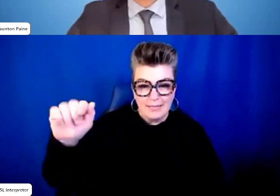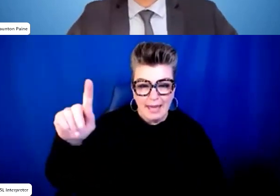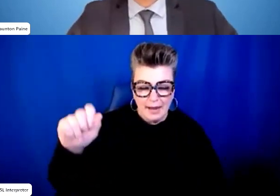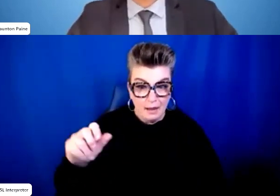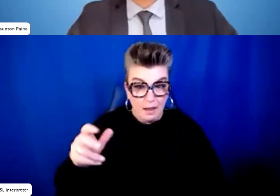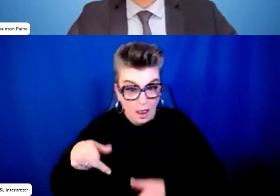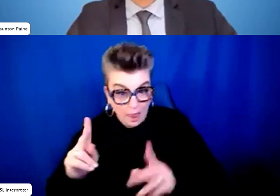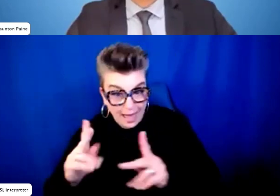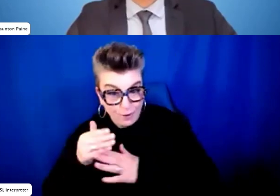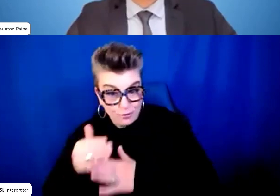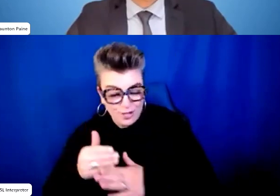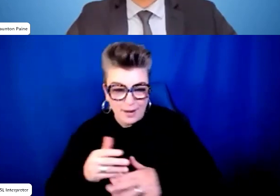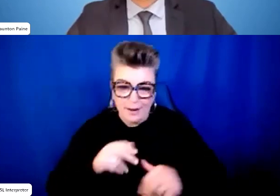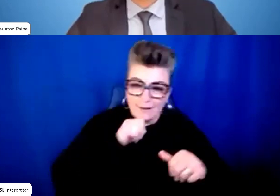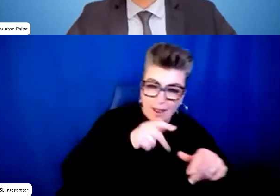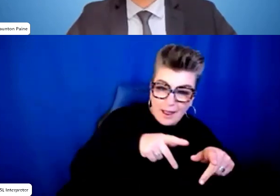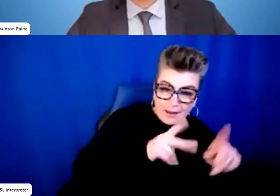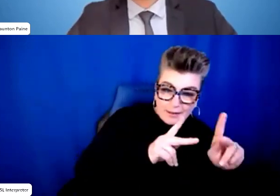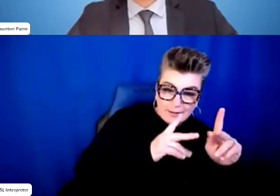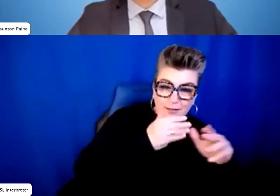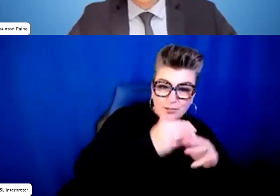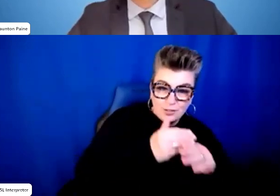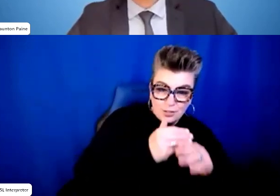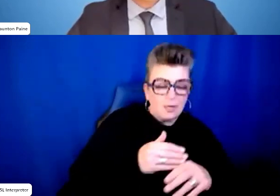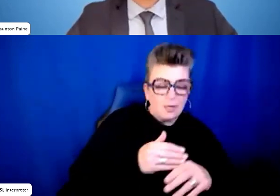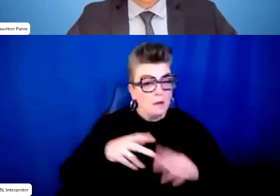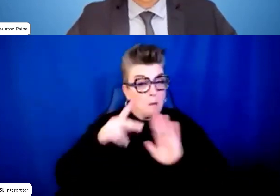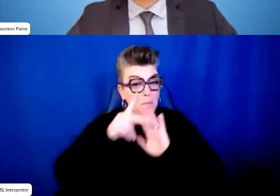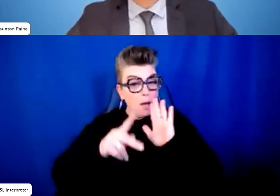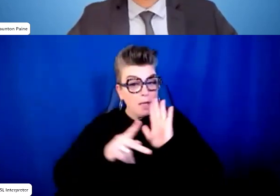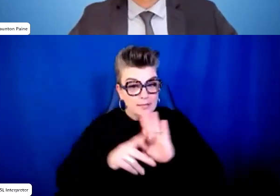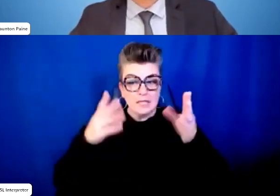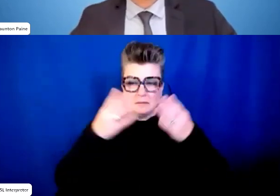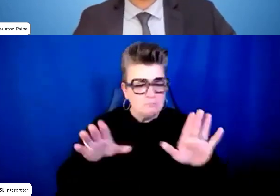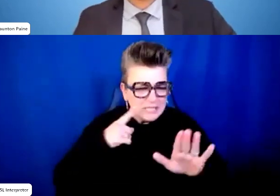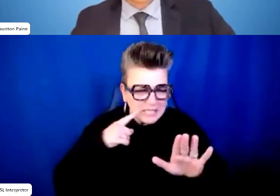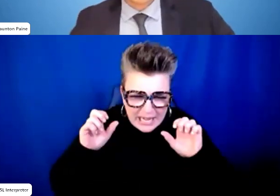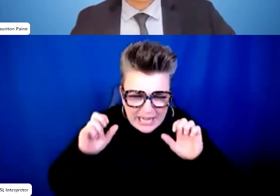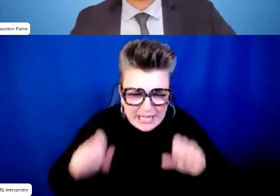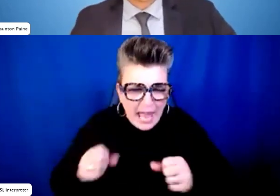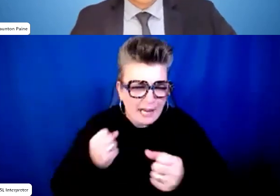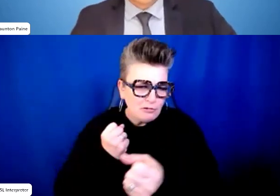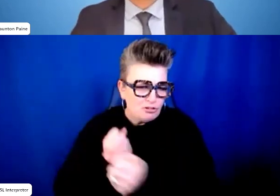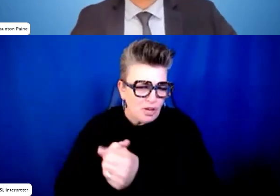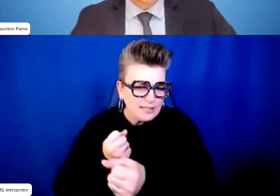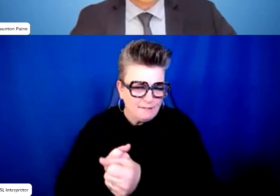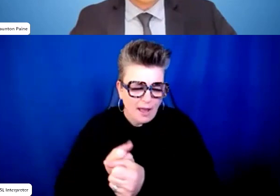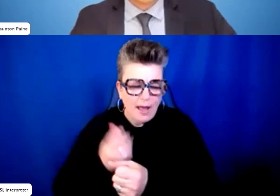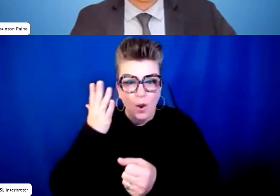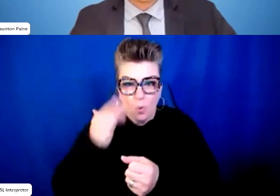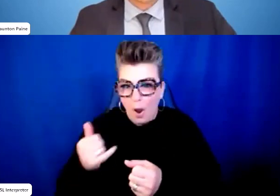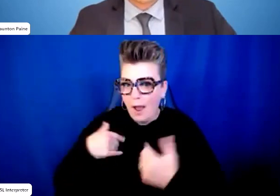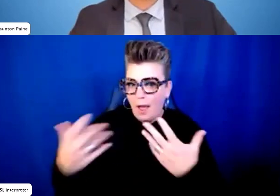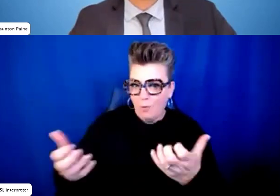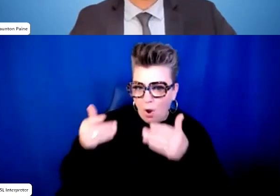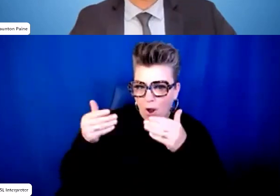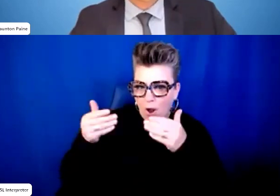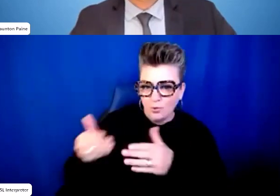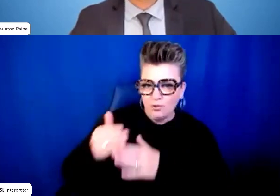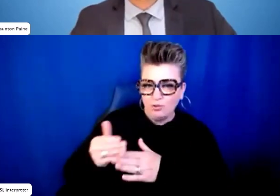that that's something that we would generally consider to be, you know, potentially justifiable as a limitation in sharing,